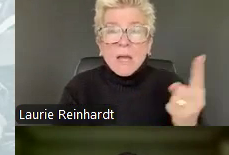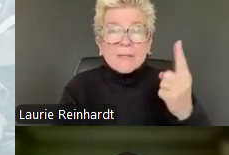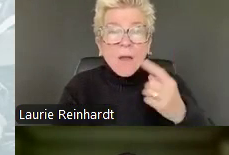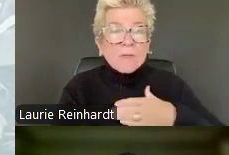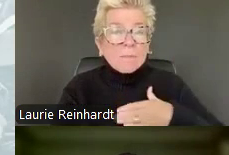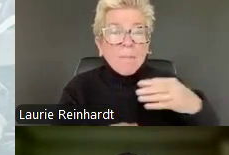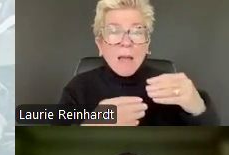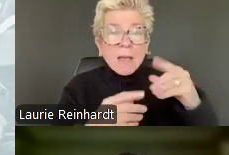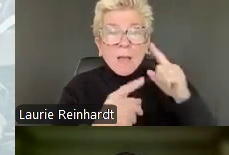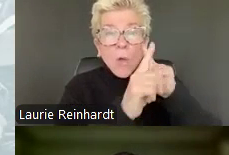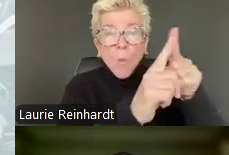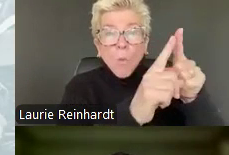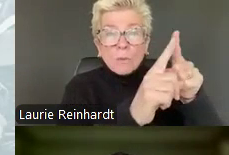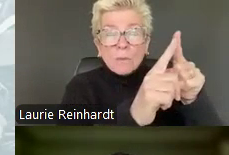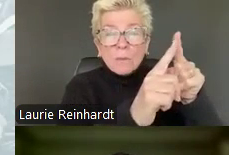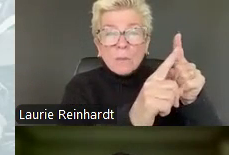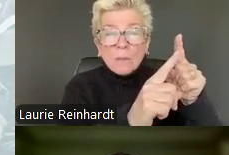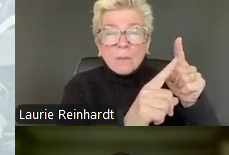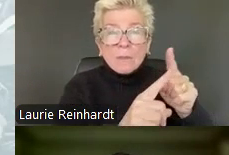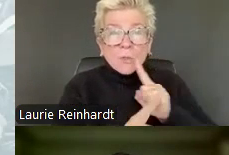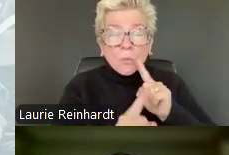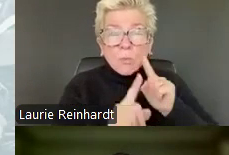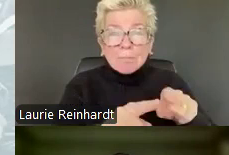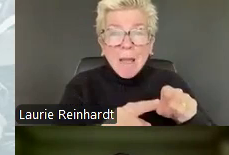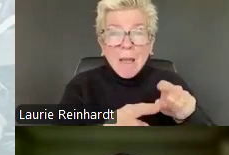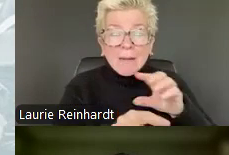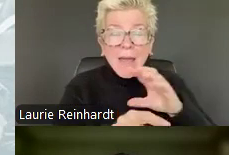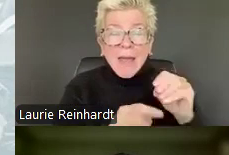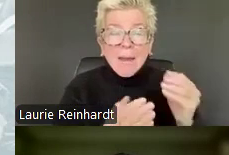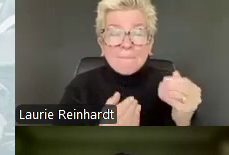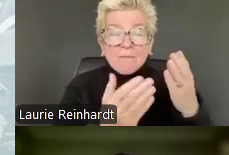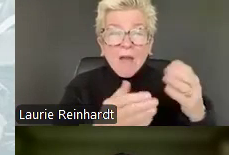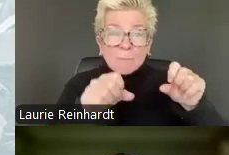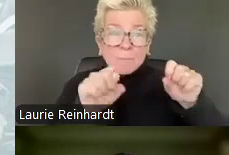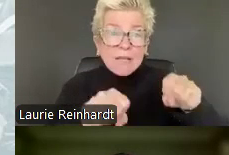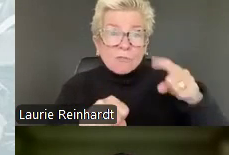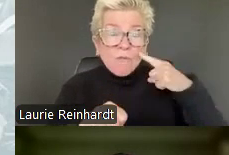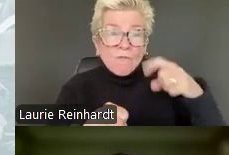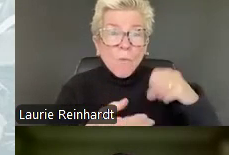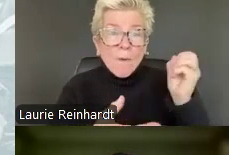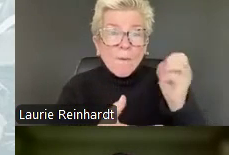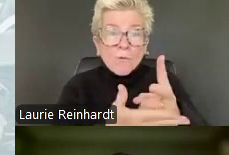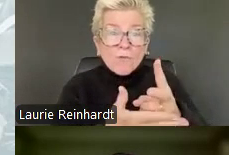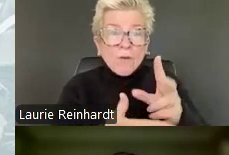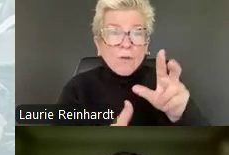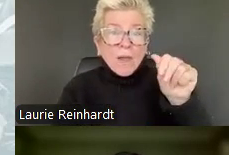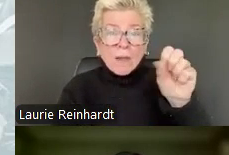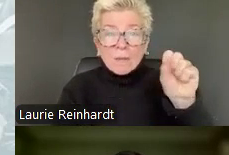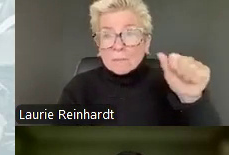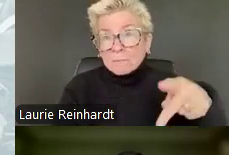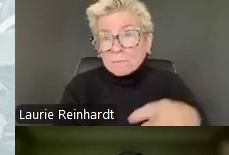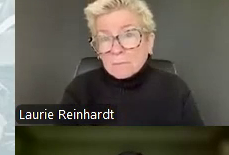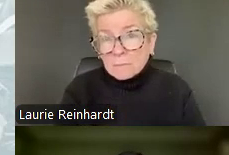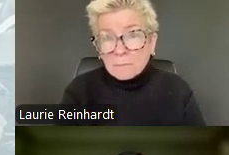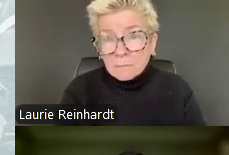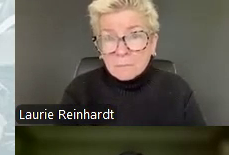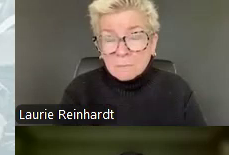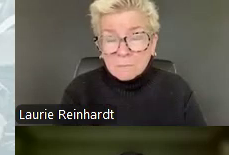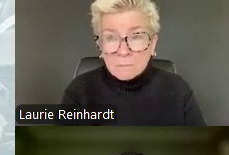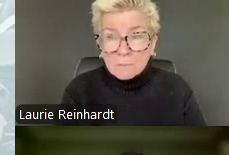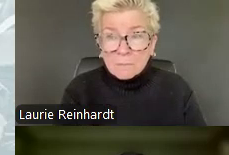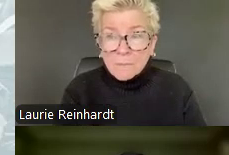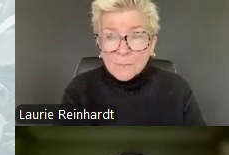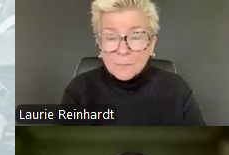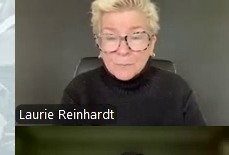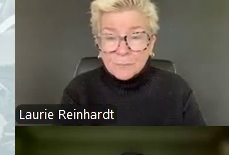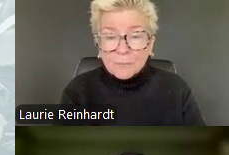respond and provide the potential for an approval as quickly as possible. One more